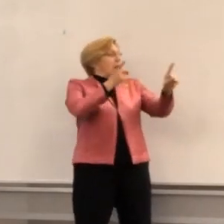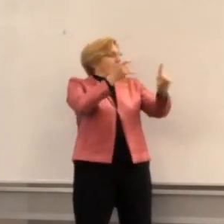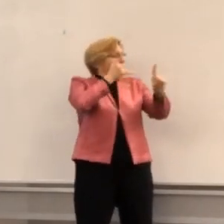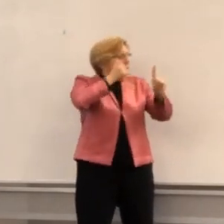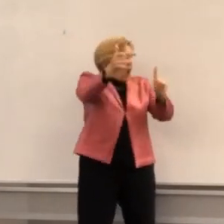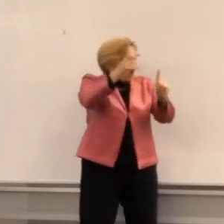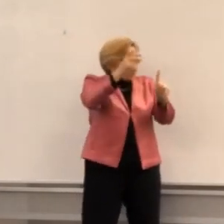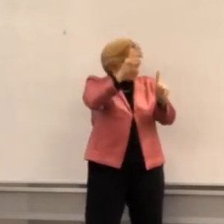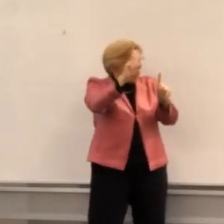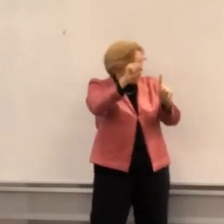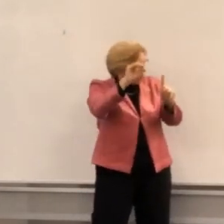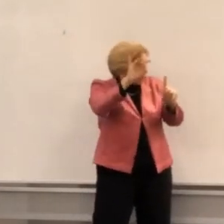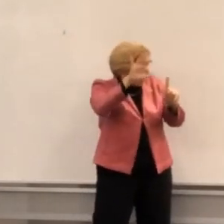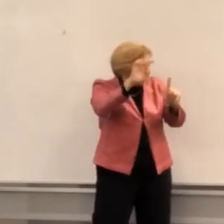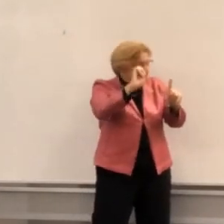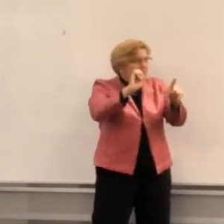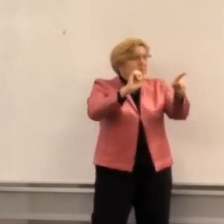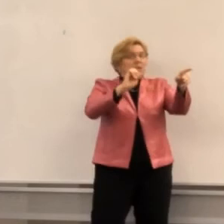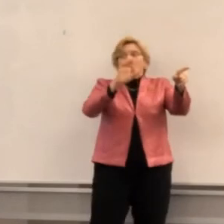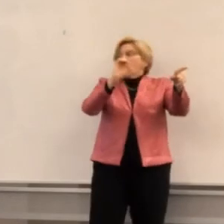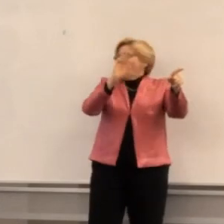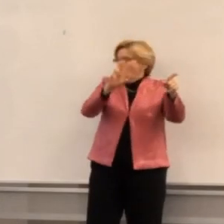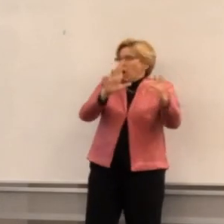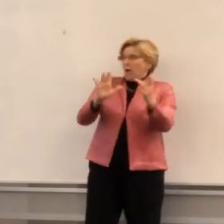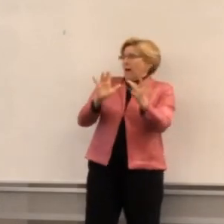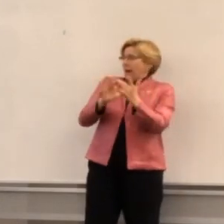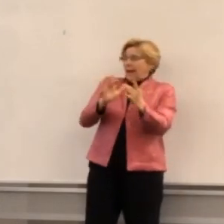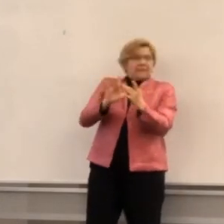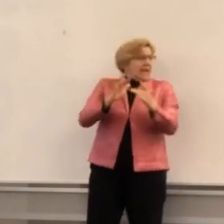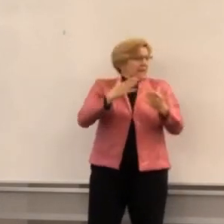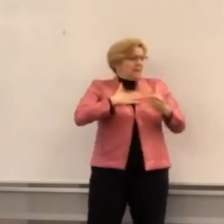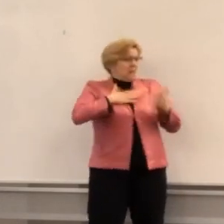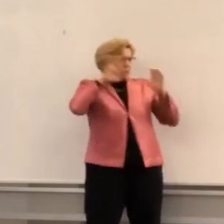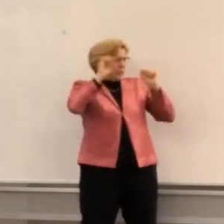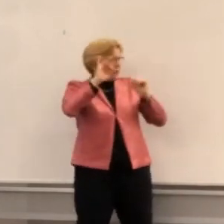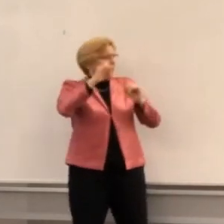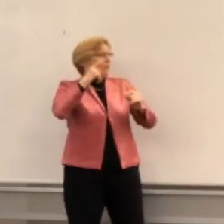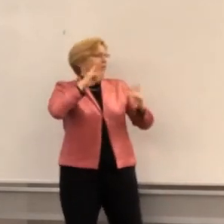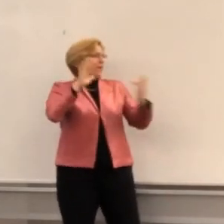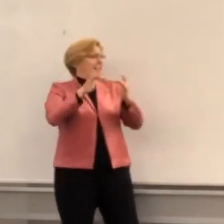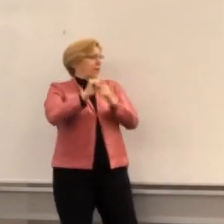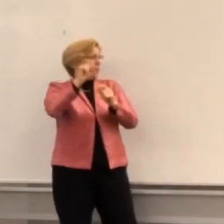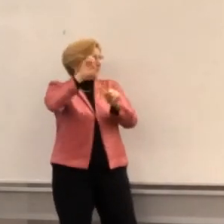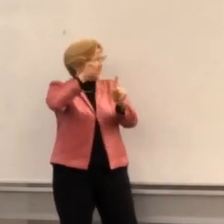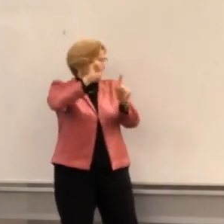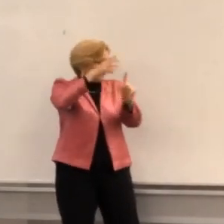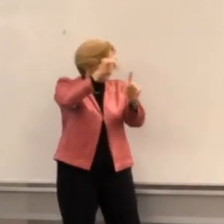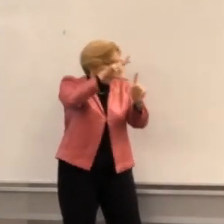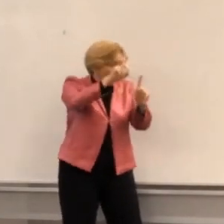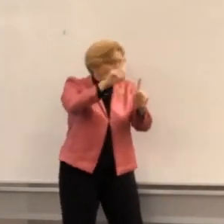or concerns that come up do certainly contact the Provost's Office or contact the Office of the President,